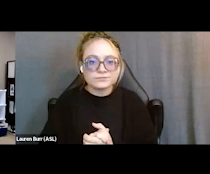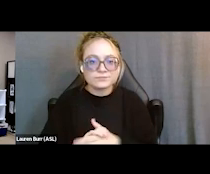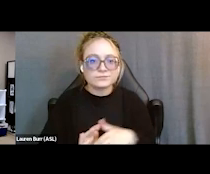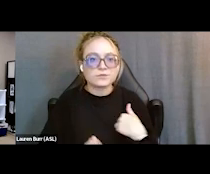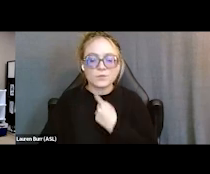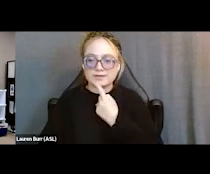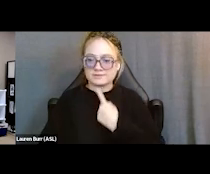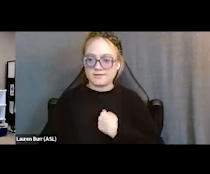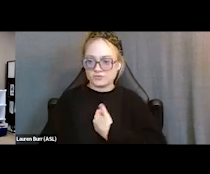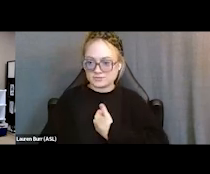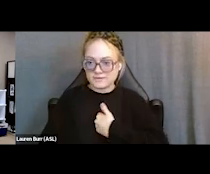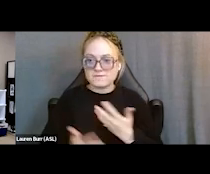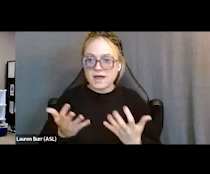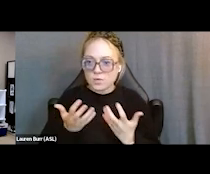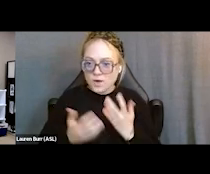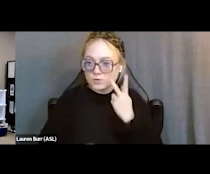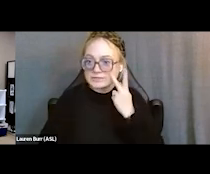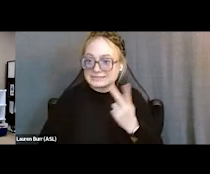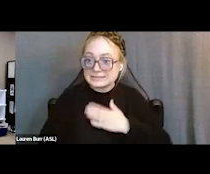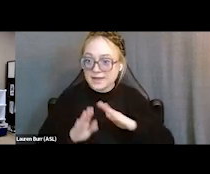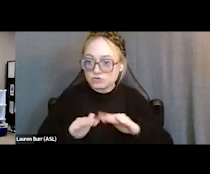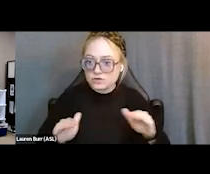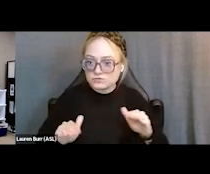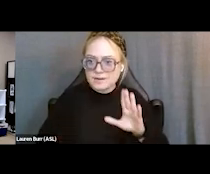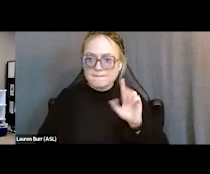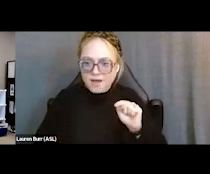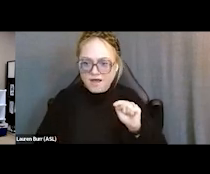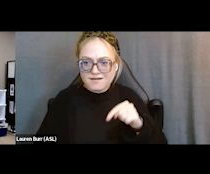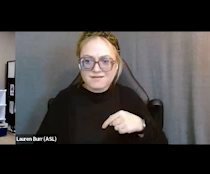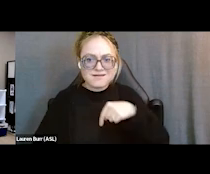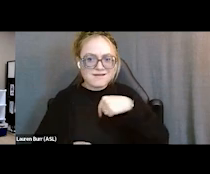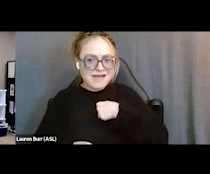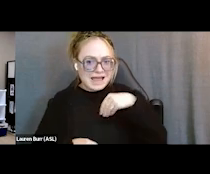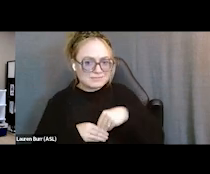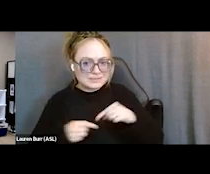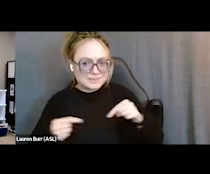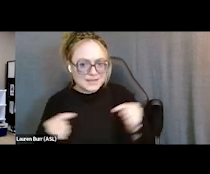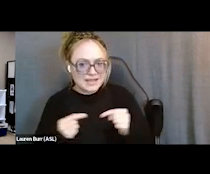I want to see my children but I'm in pain, you're probably not gonna go see your children, right?